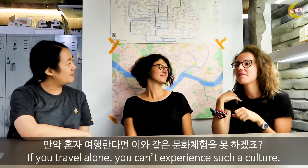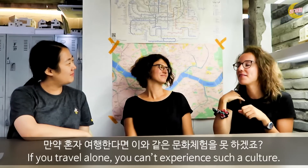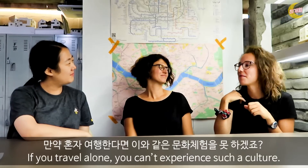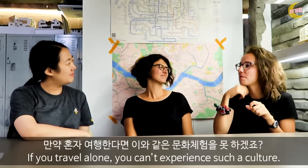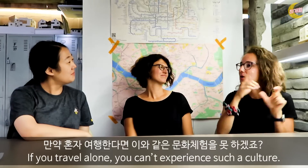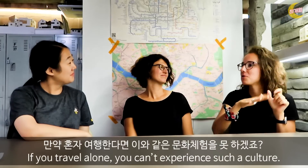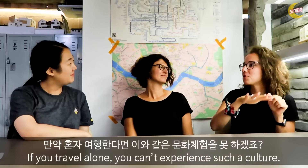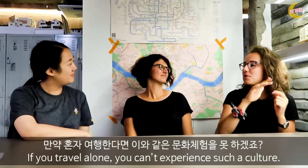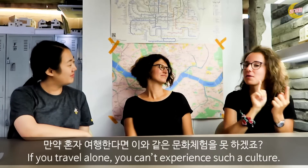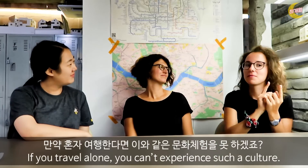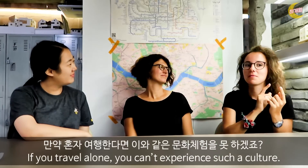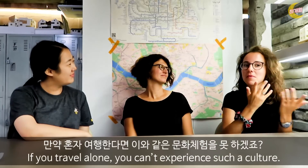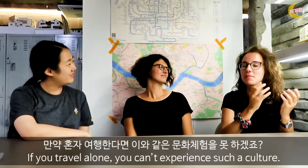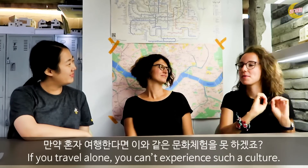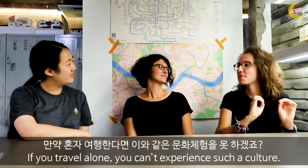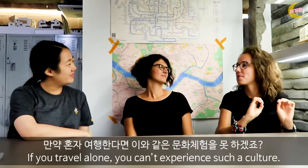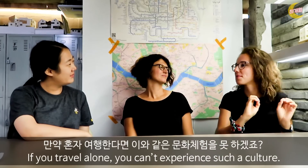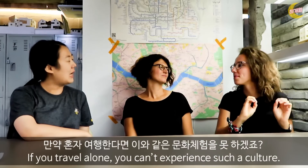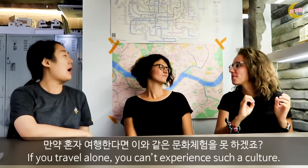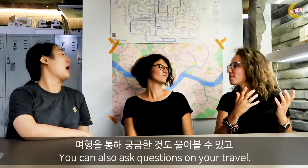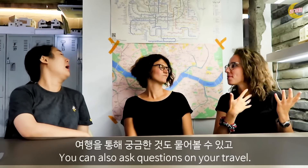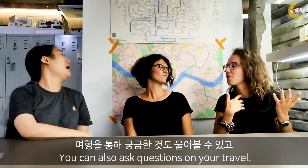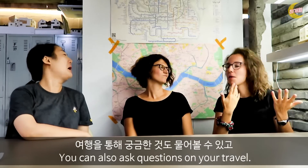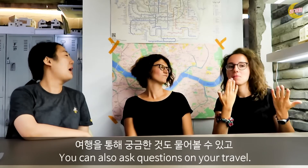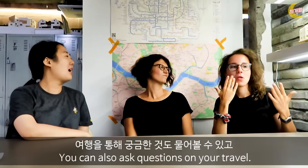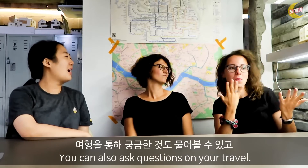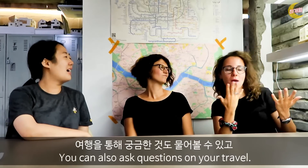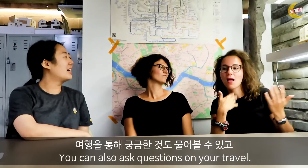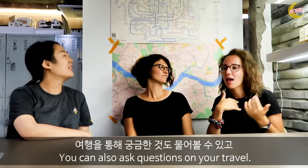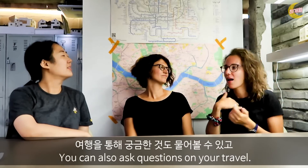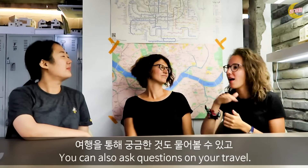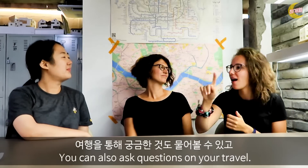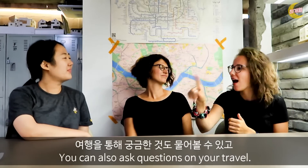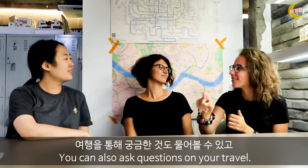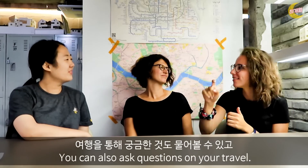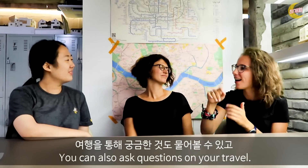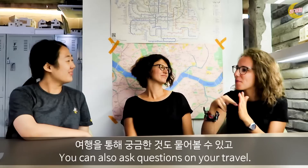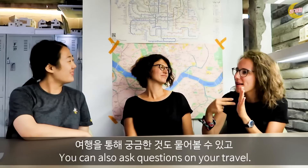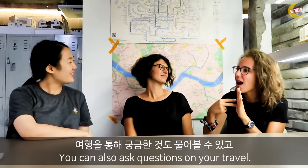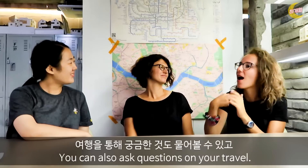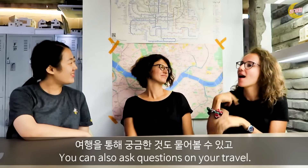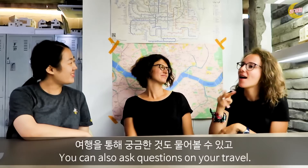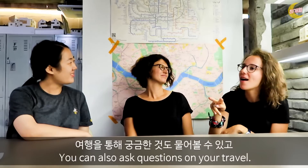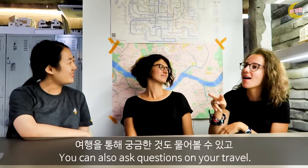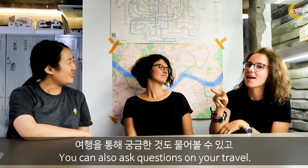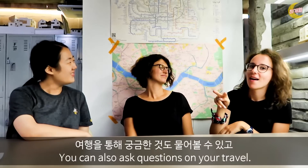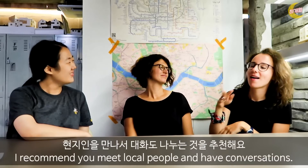If you travel alone, you can’t experience such a culture. You can also ask questions on your travel.